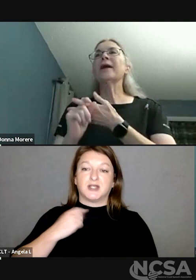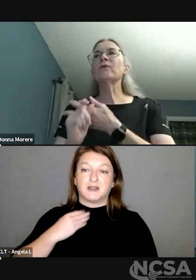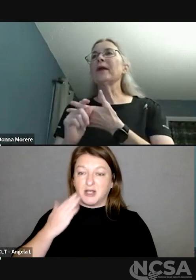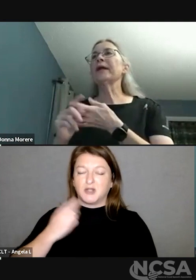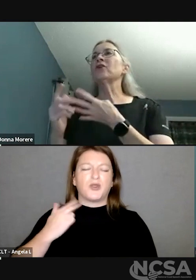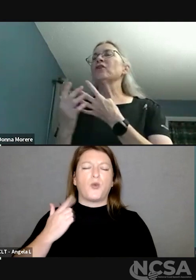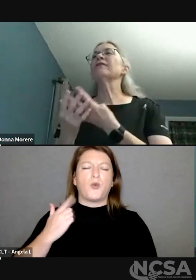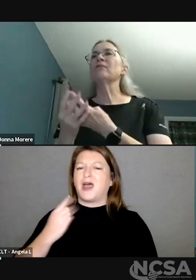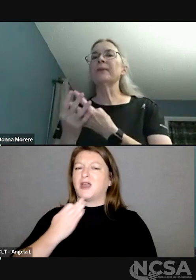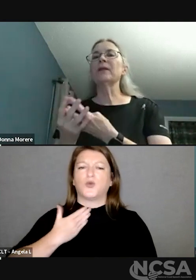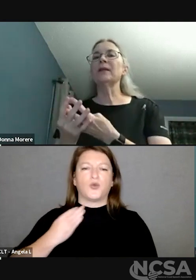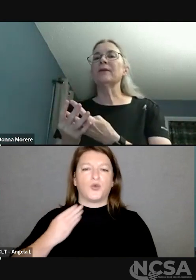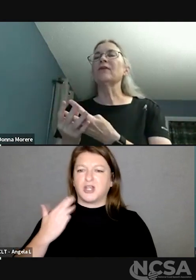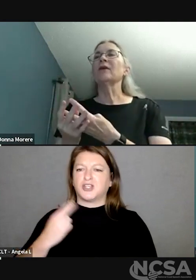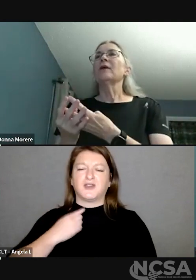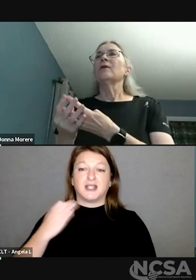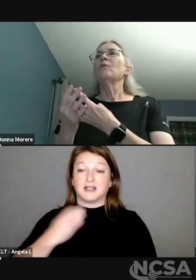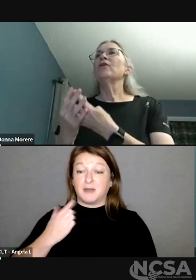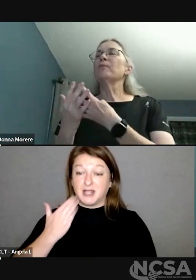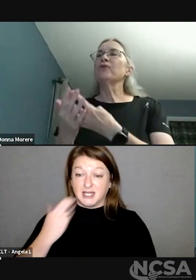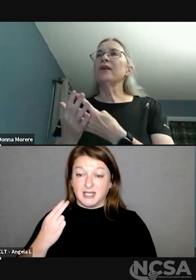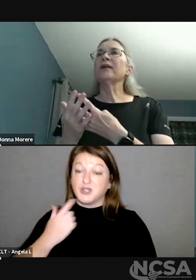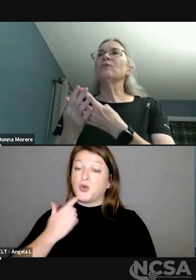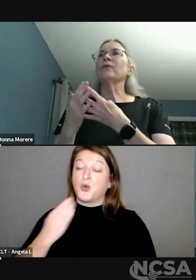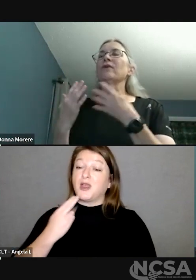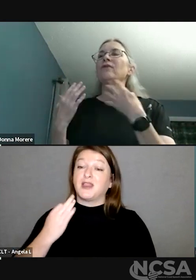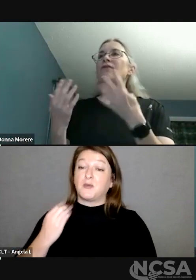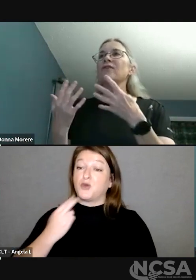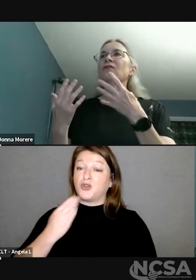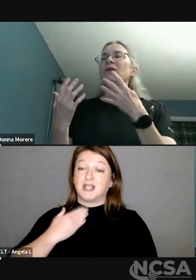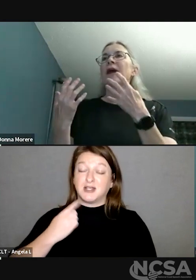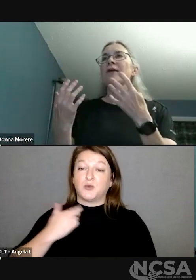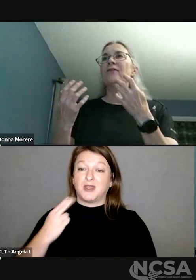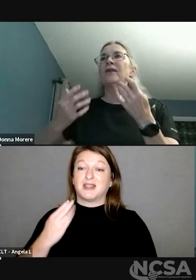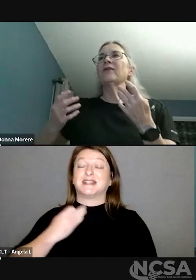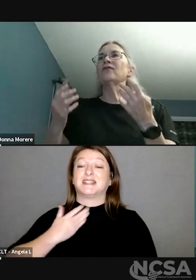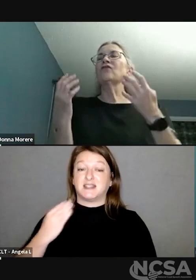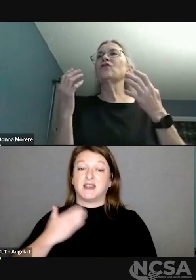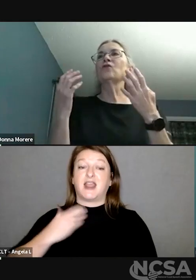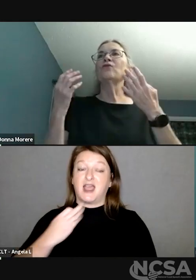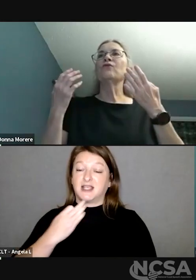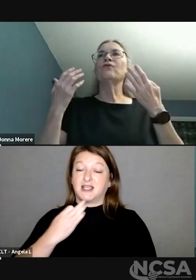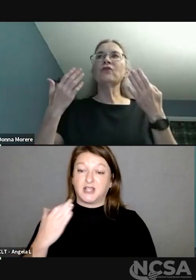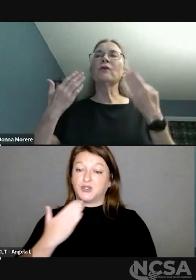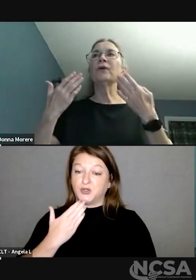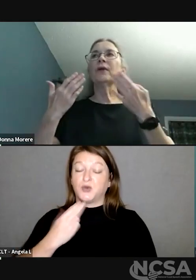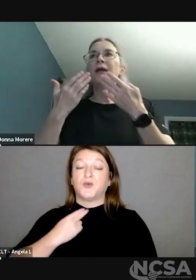With a wide range of disabilities when they're presented with consistent access to visual communication